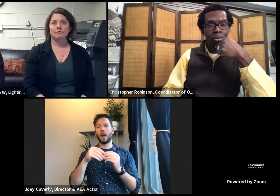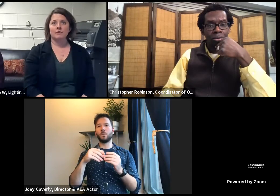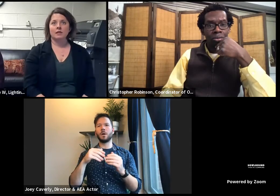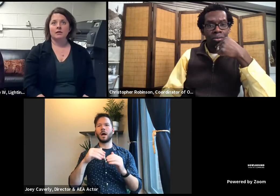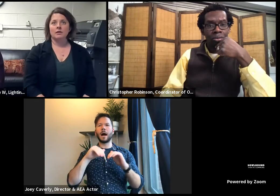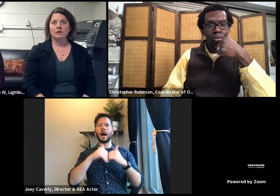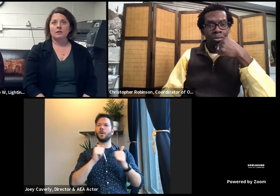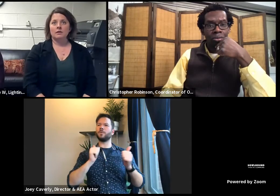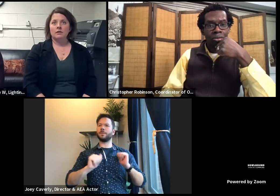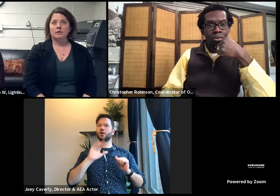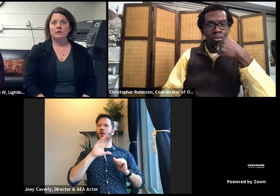Yeah, this is Joey.